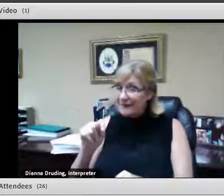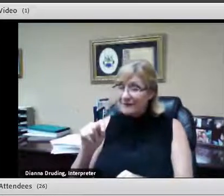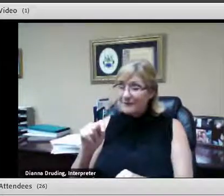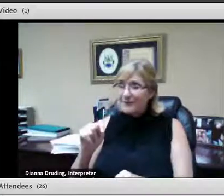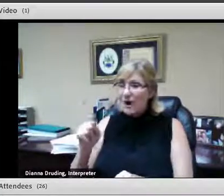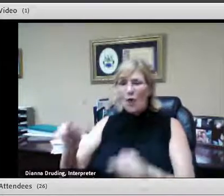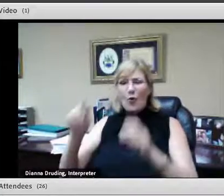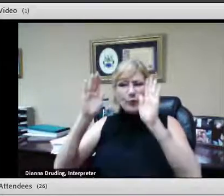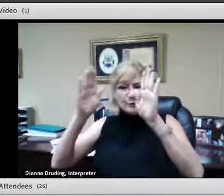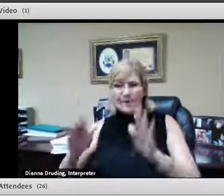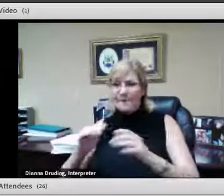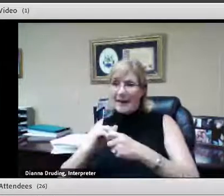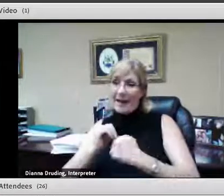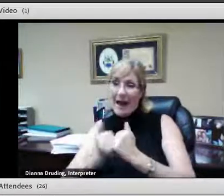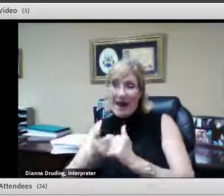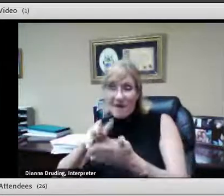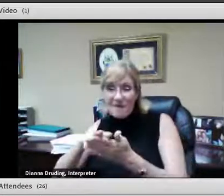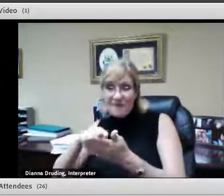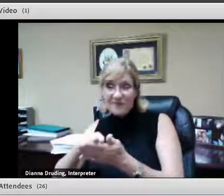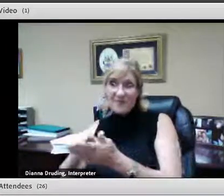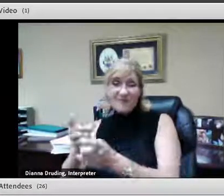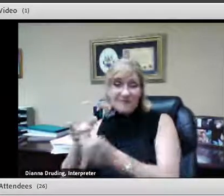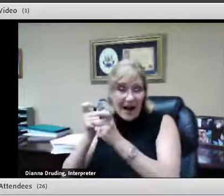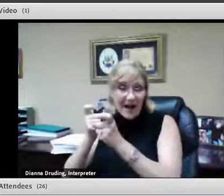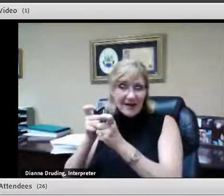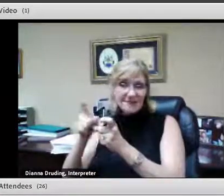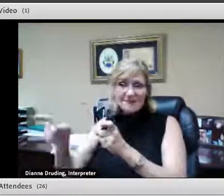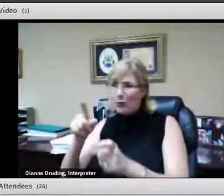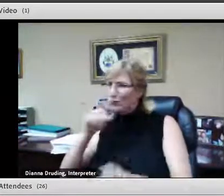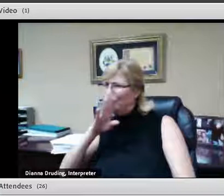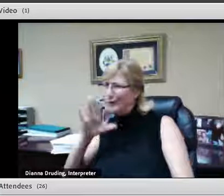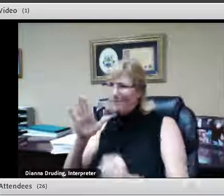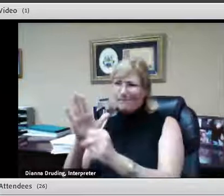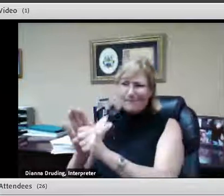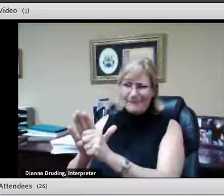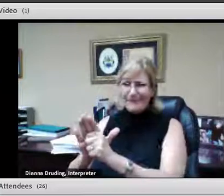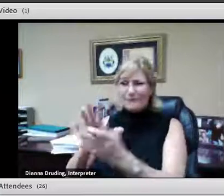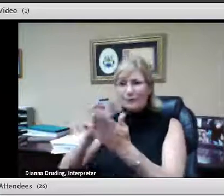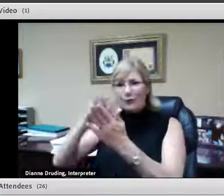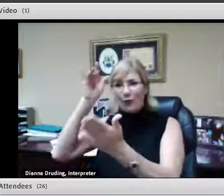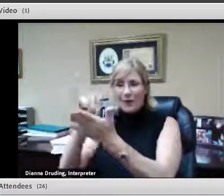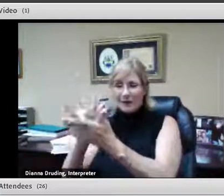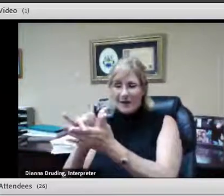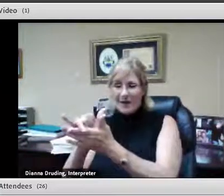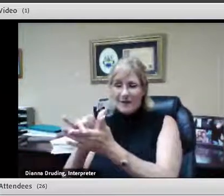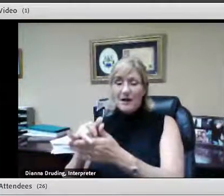how fast they will commit to learning it. Ryan: Yeah, with these math and geography games,